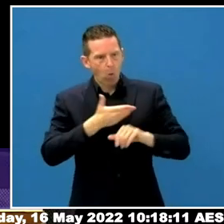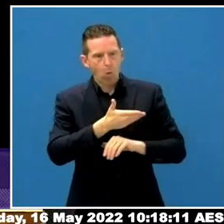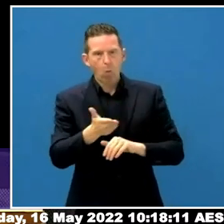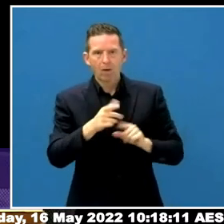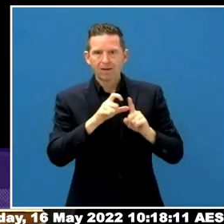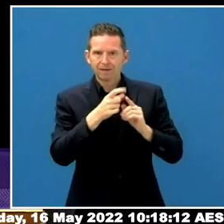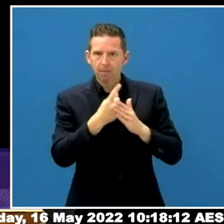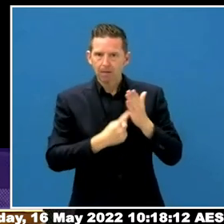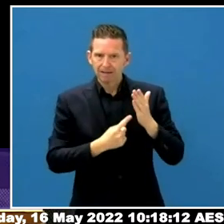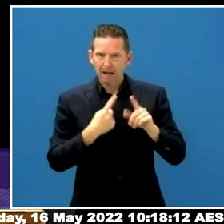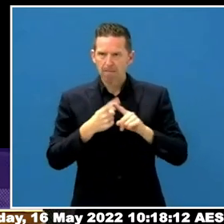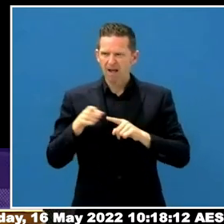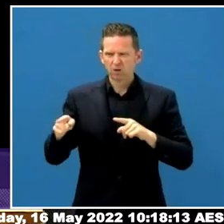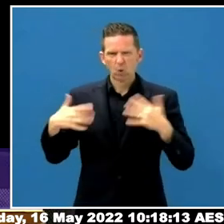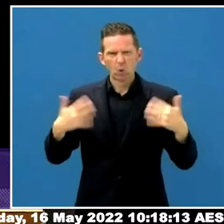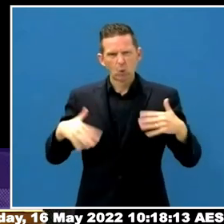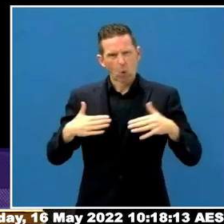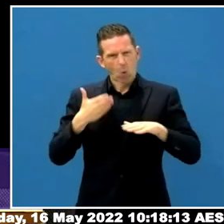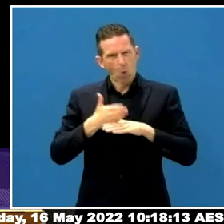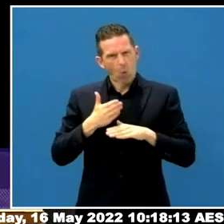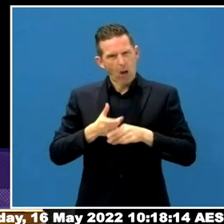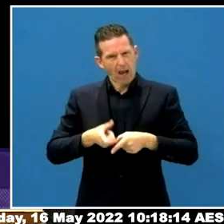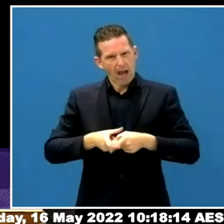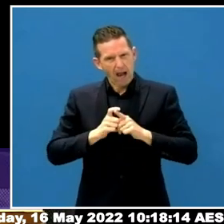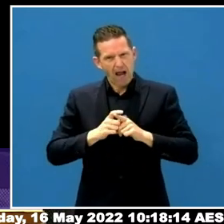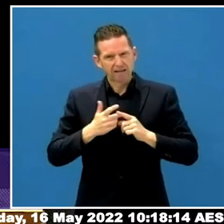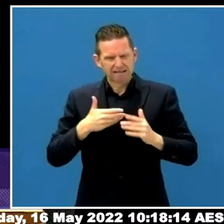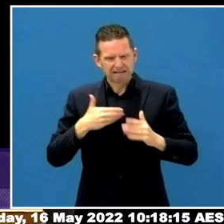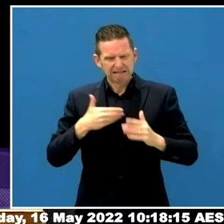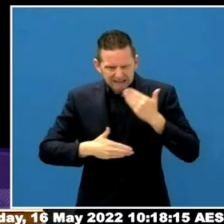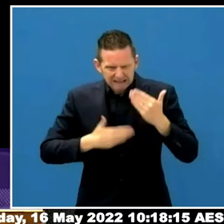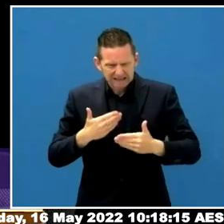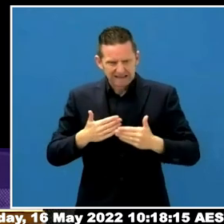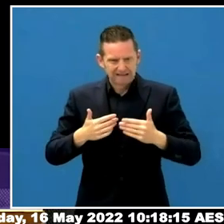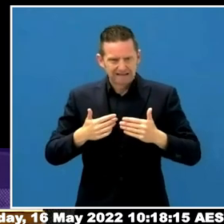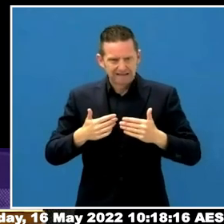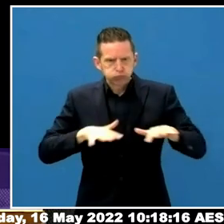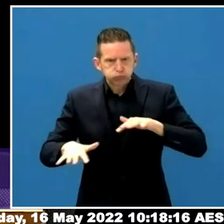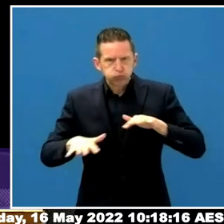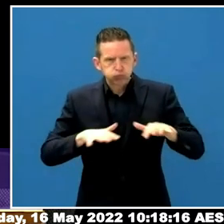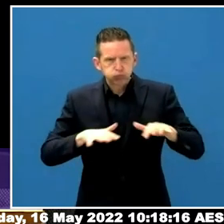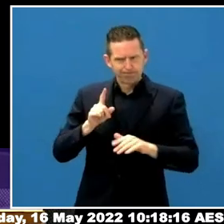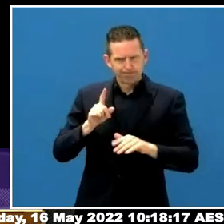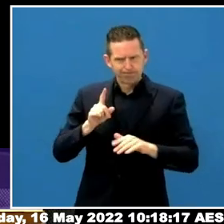those challenges. Let me first deal with Afford and its day programs.